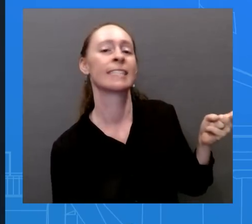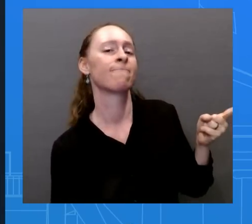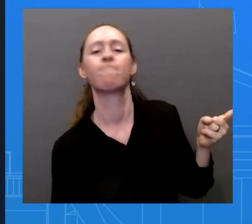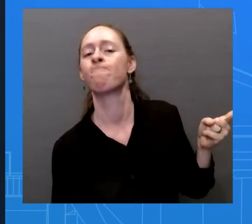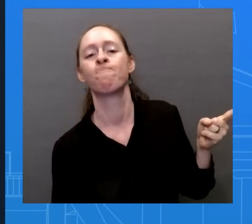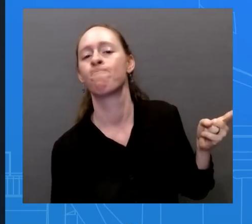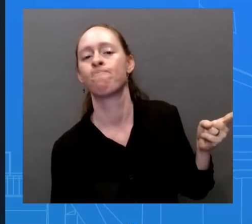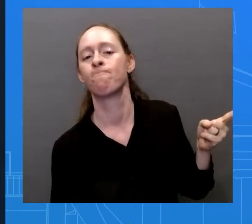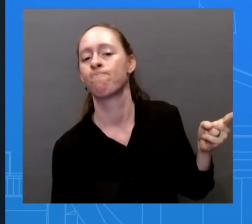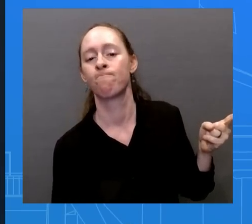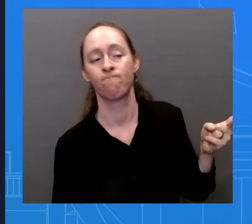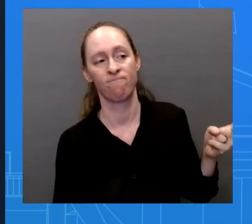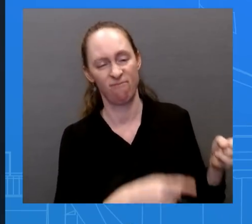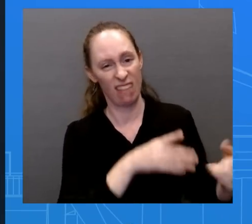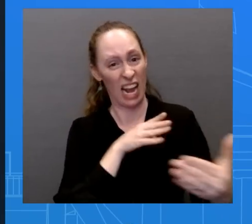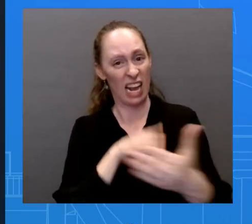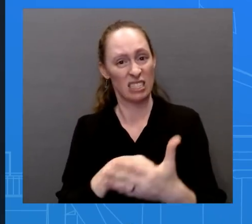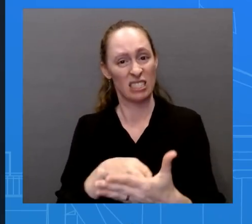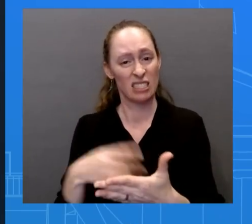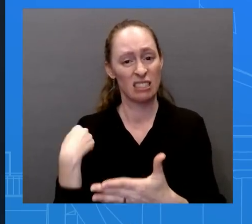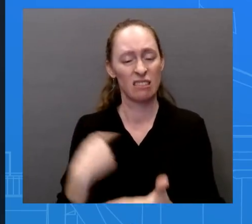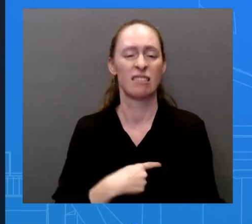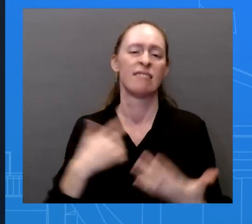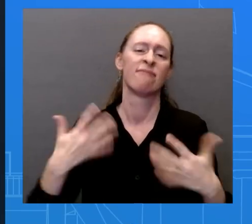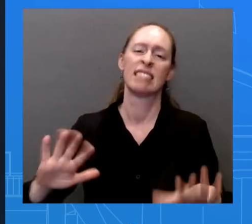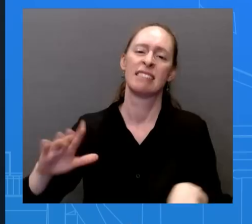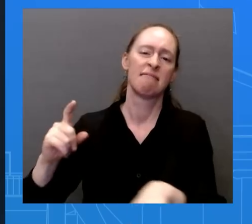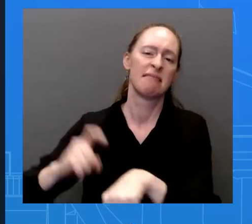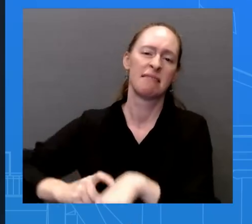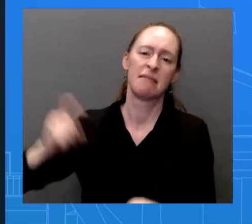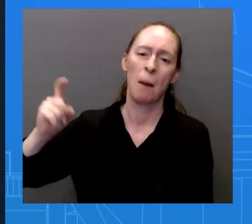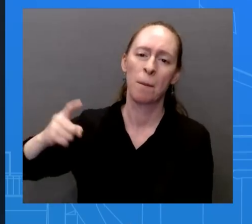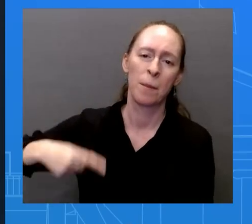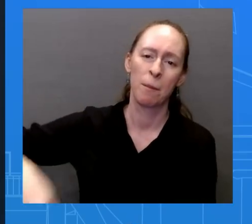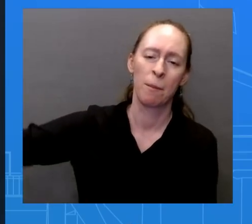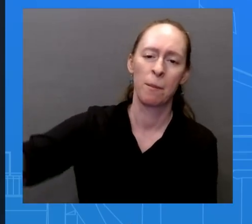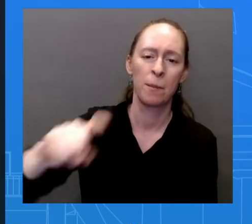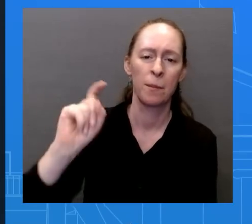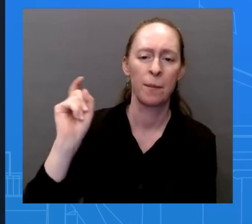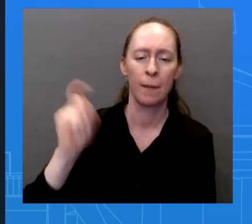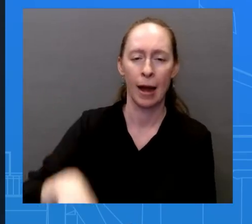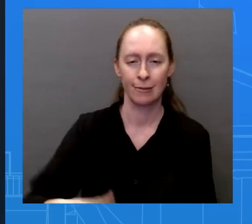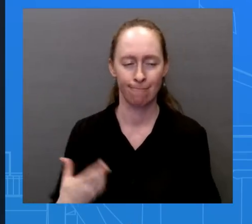to reevaluate that relationship with Saudi Arabia. We are reviewing where we are currently right now.